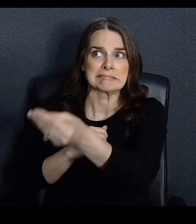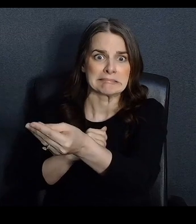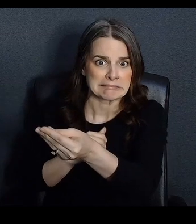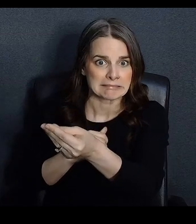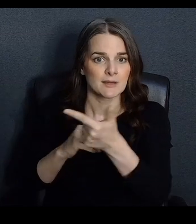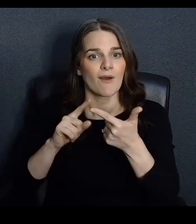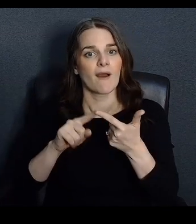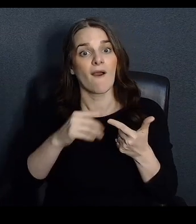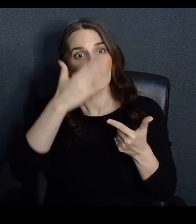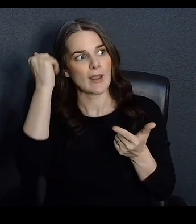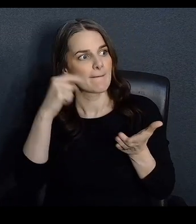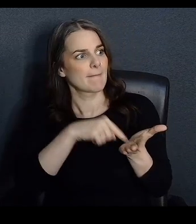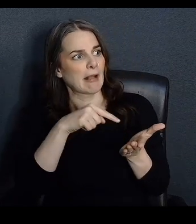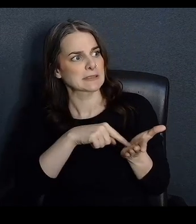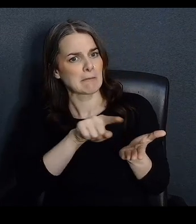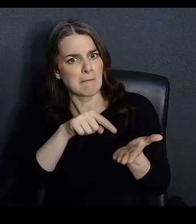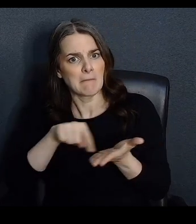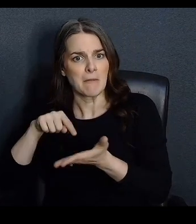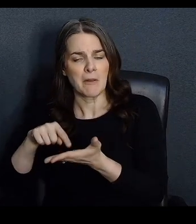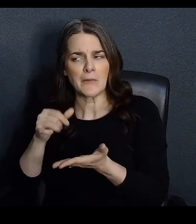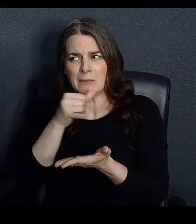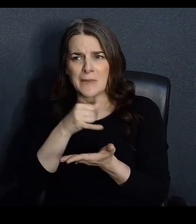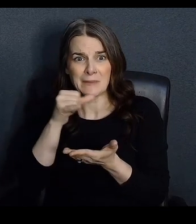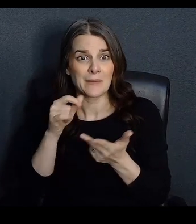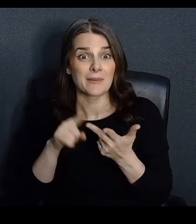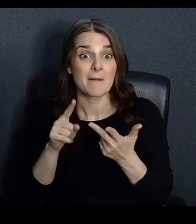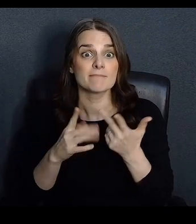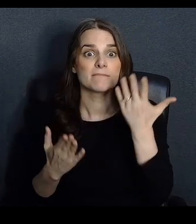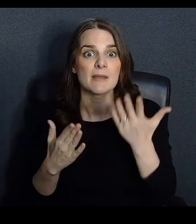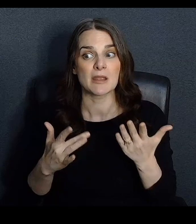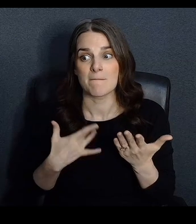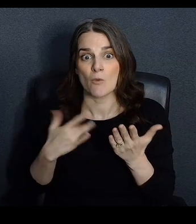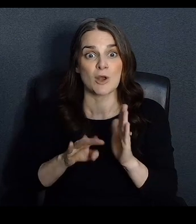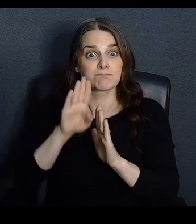Maybe you notice a lot of emotional dysregulation, so coping with anger or frustration